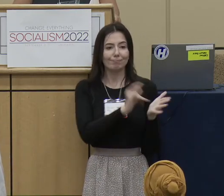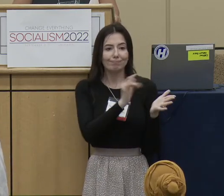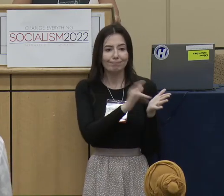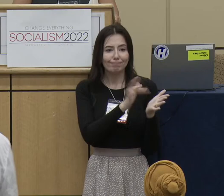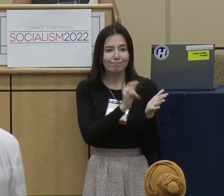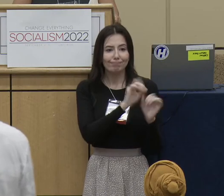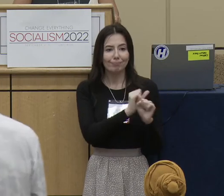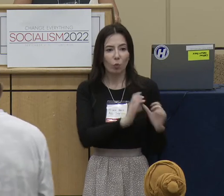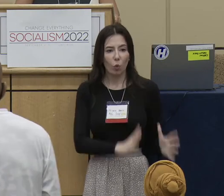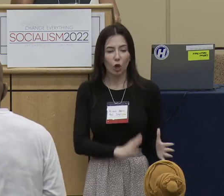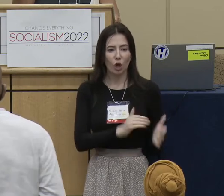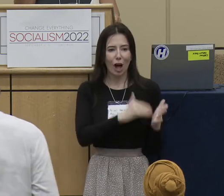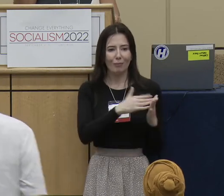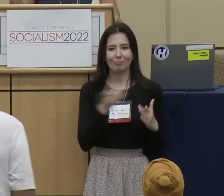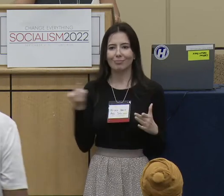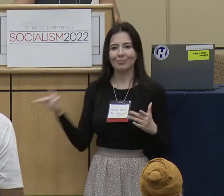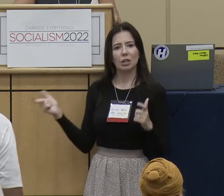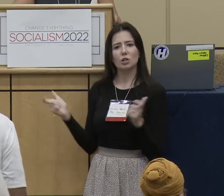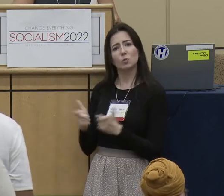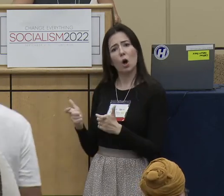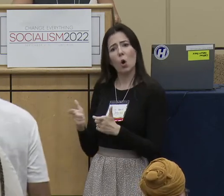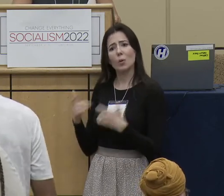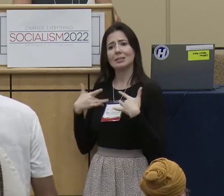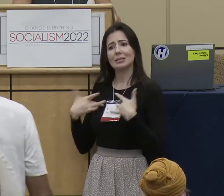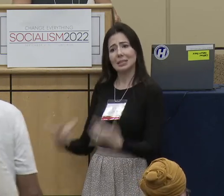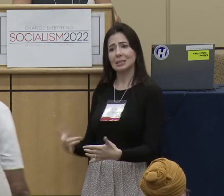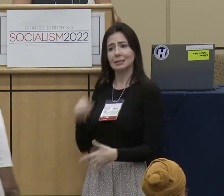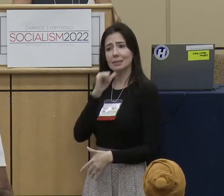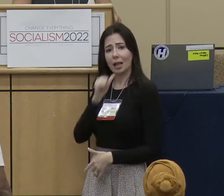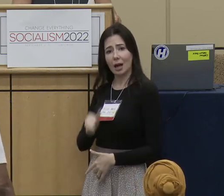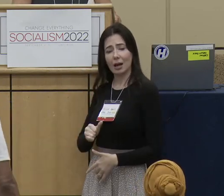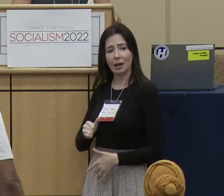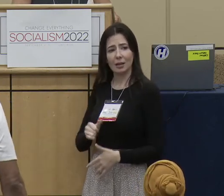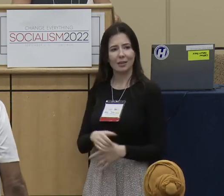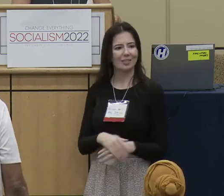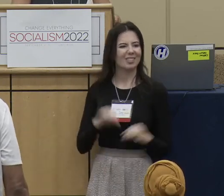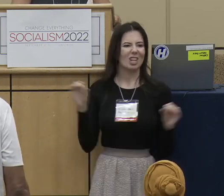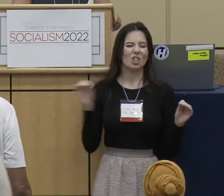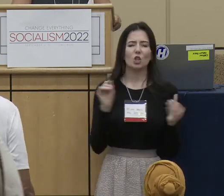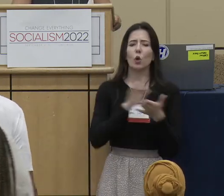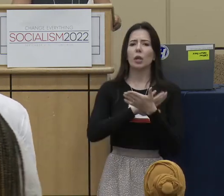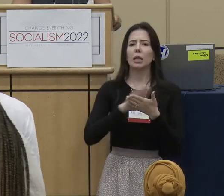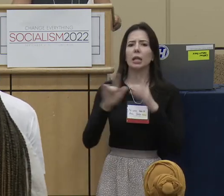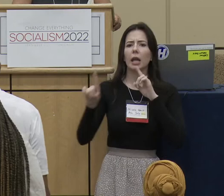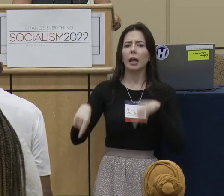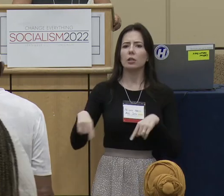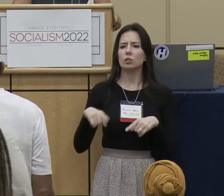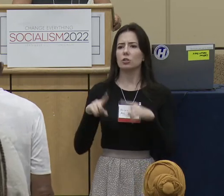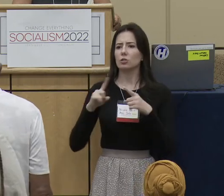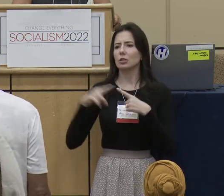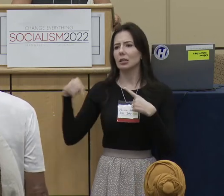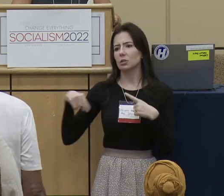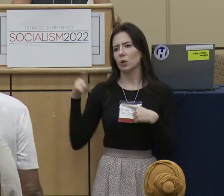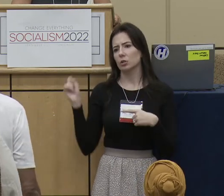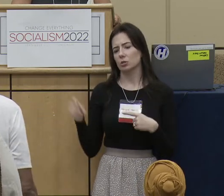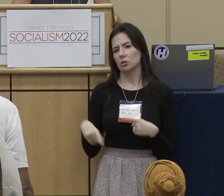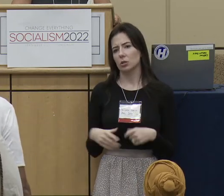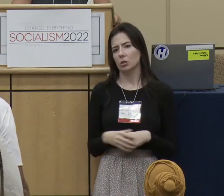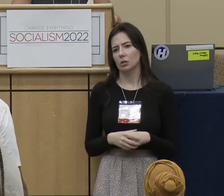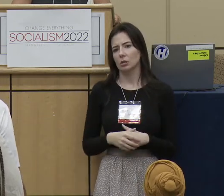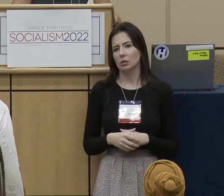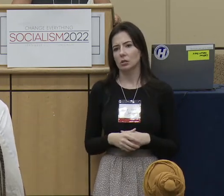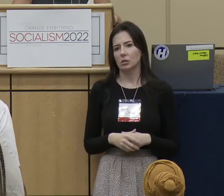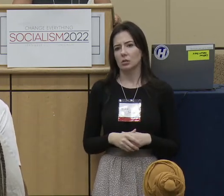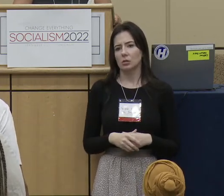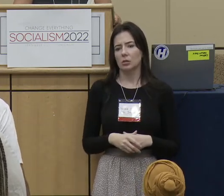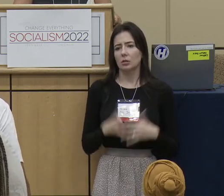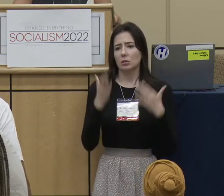much more effectively . Yeah. Ain't no neat answers